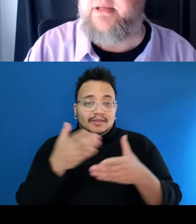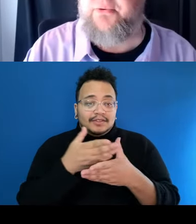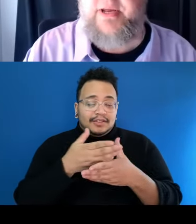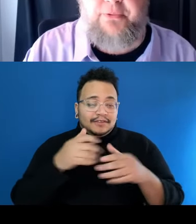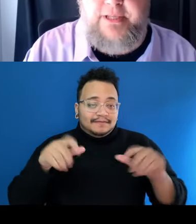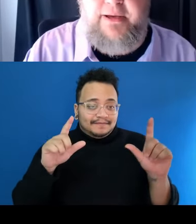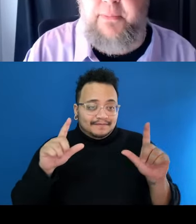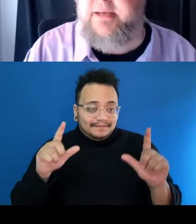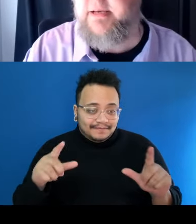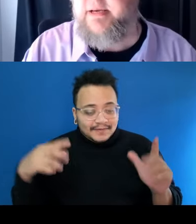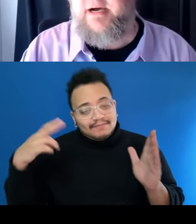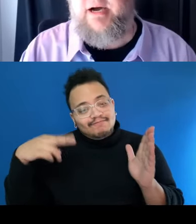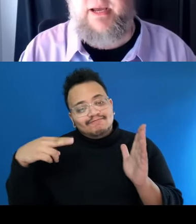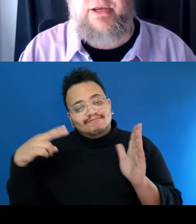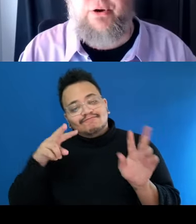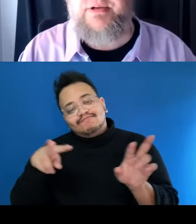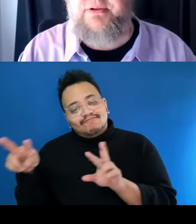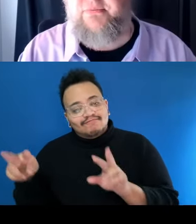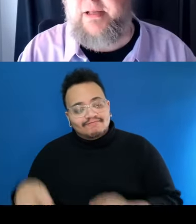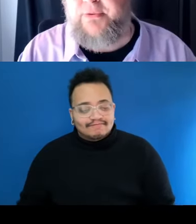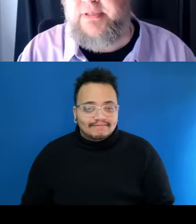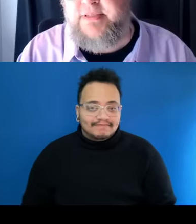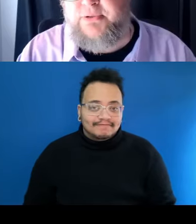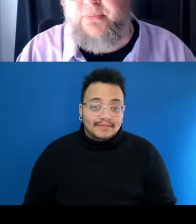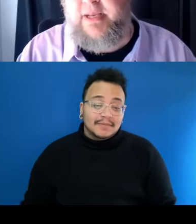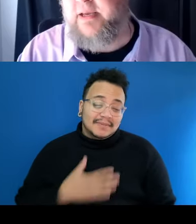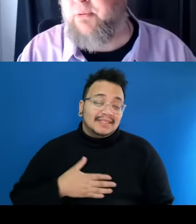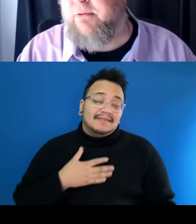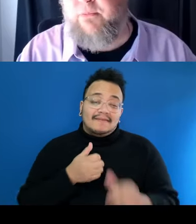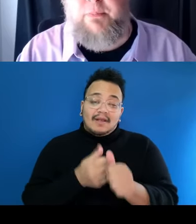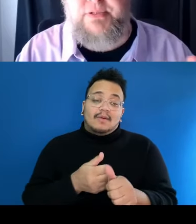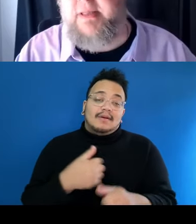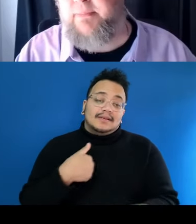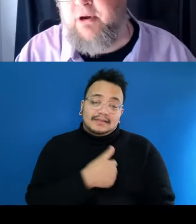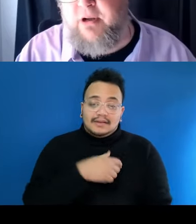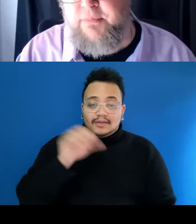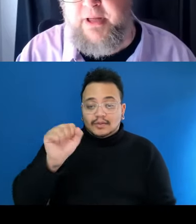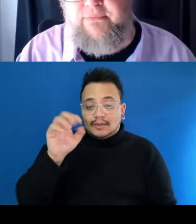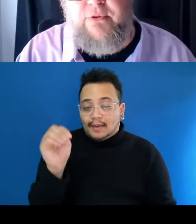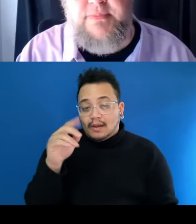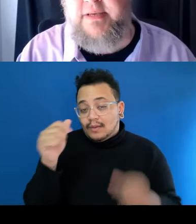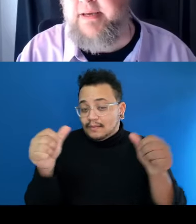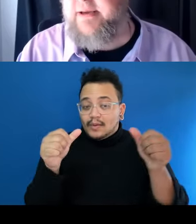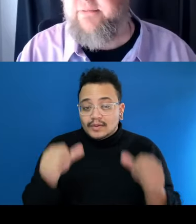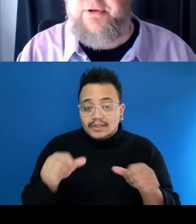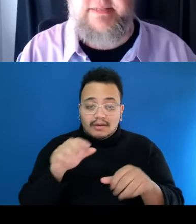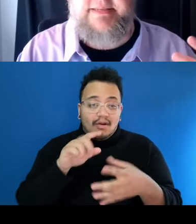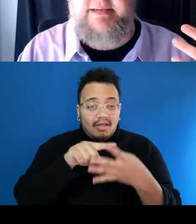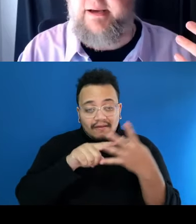so that Loree can read them. And I encourage you to follow us on social media. We're posting them on all the platforms for you to see,